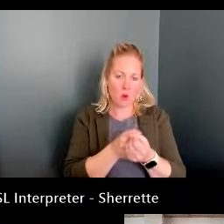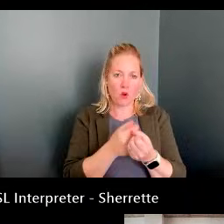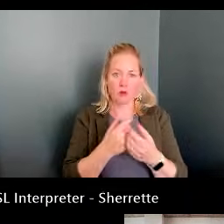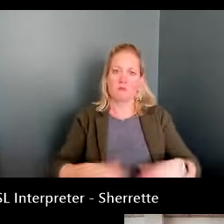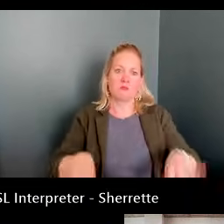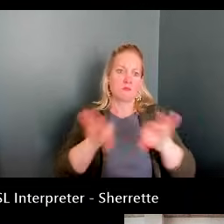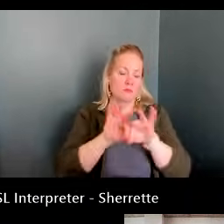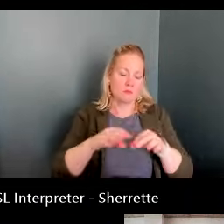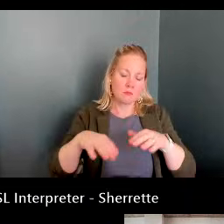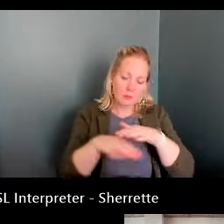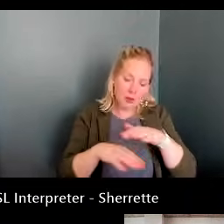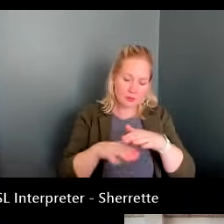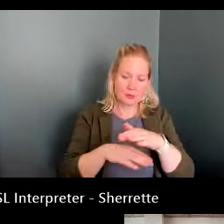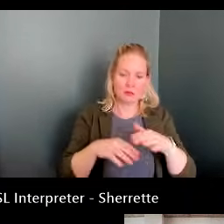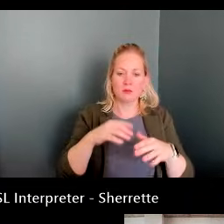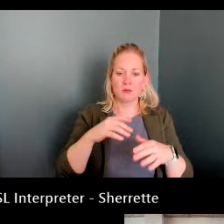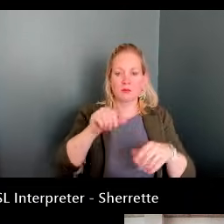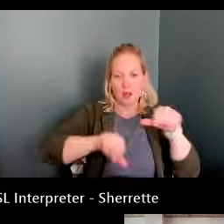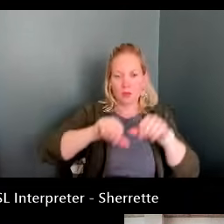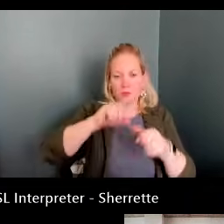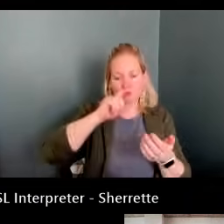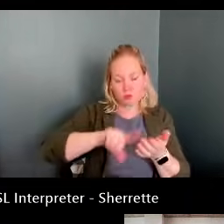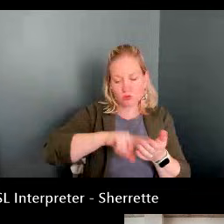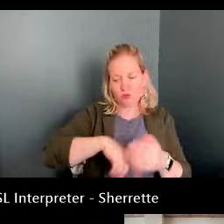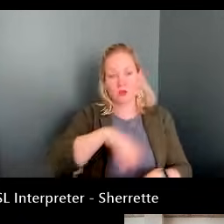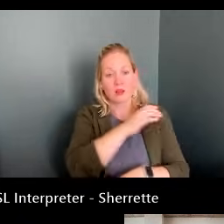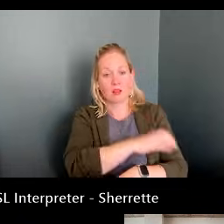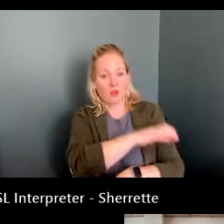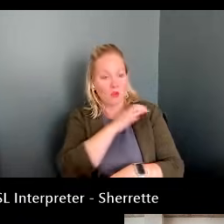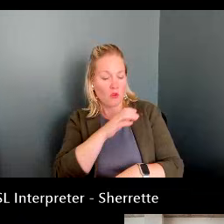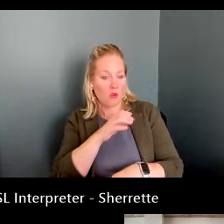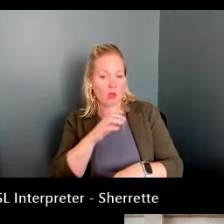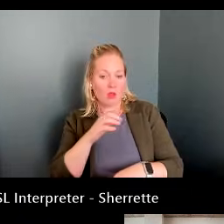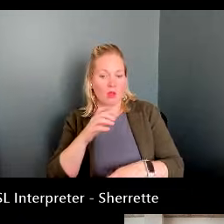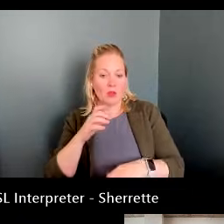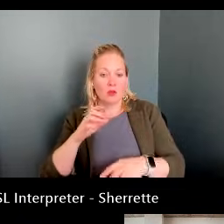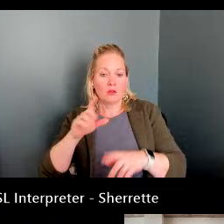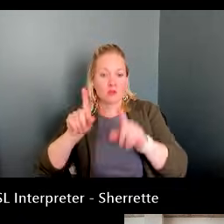science research, clinical trials, and the cure of sickle cell initiative. As